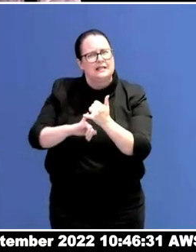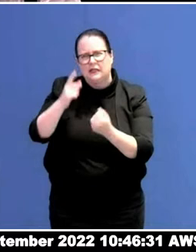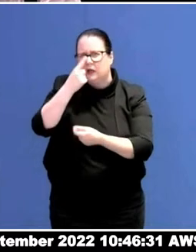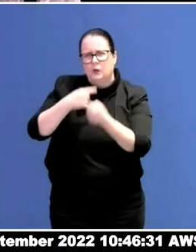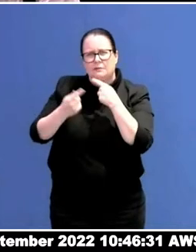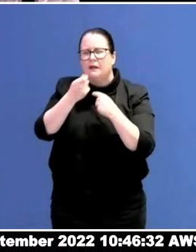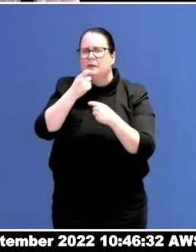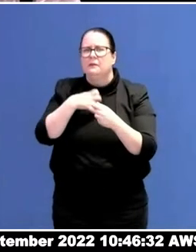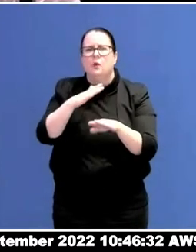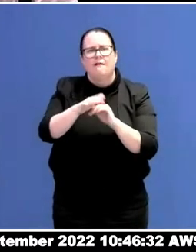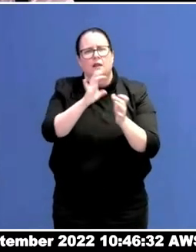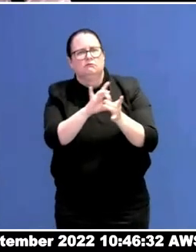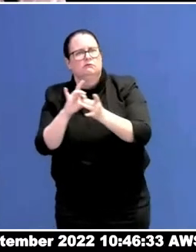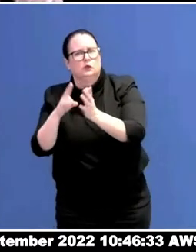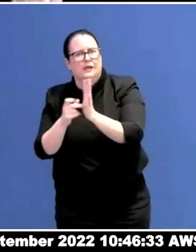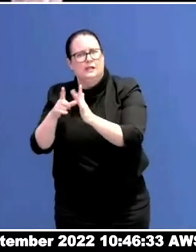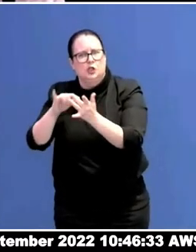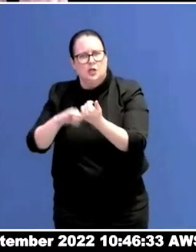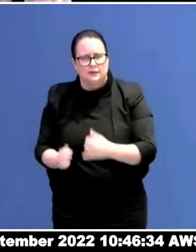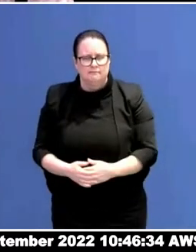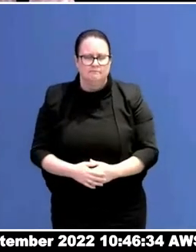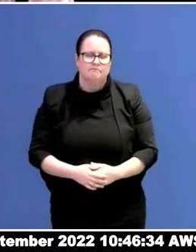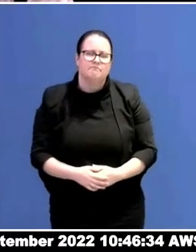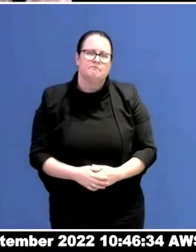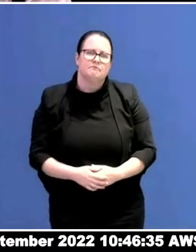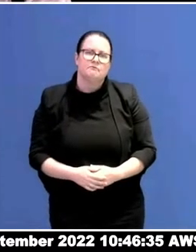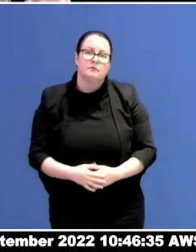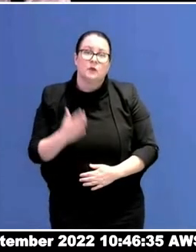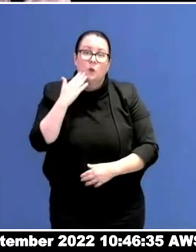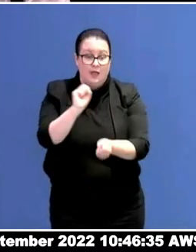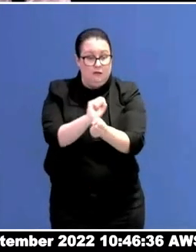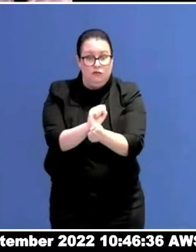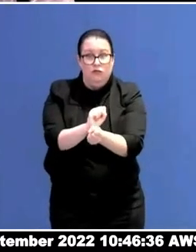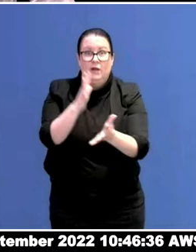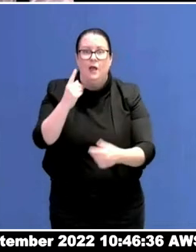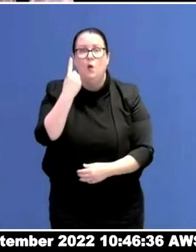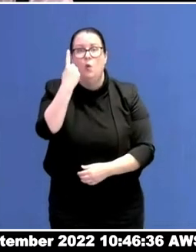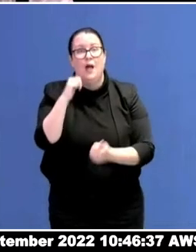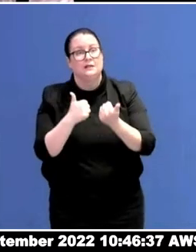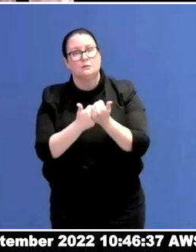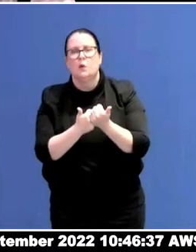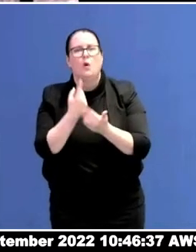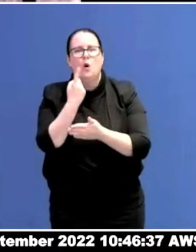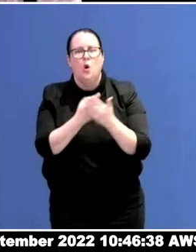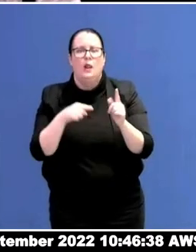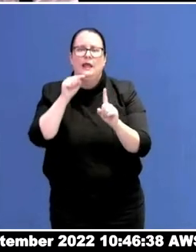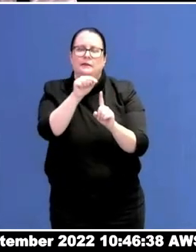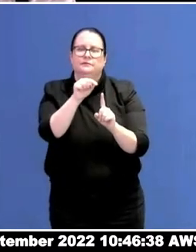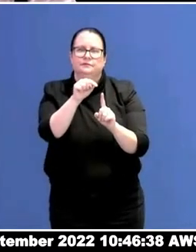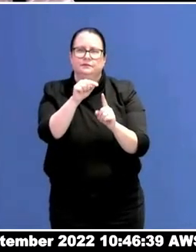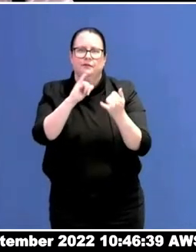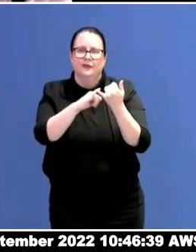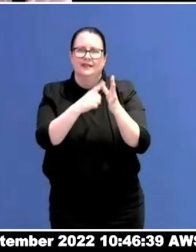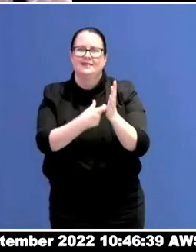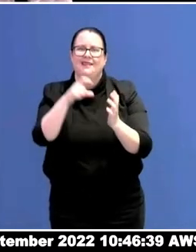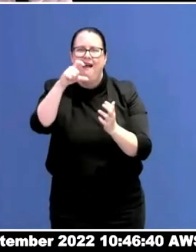The only support that he was given was follow-up at SARC for counselling,